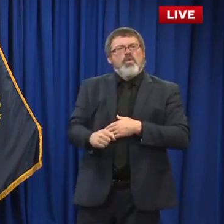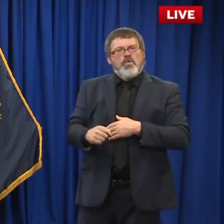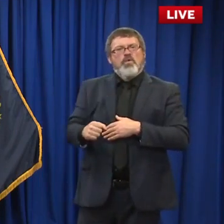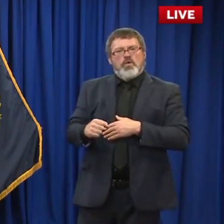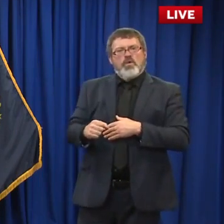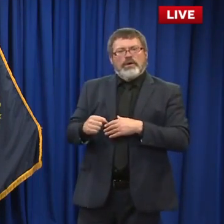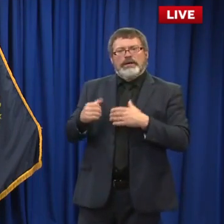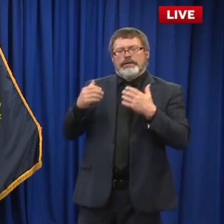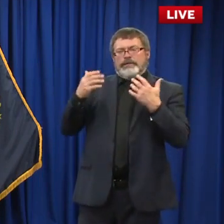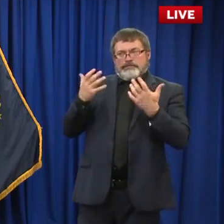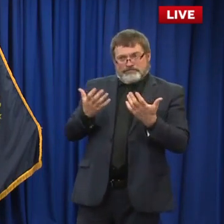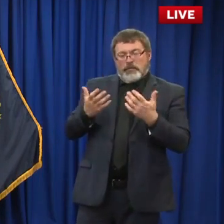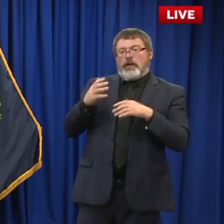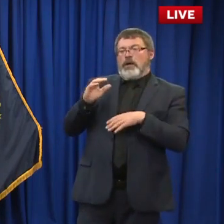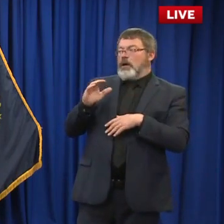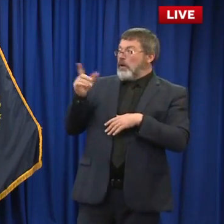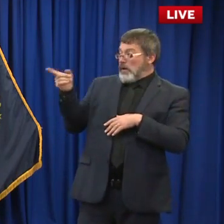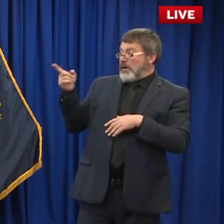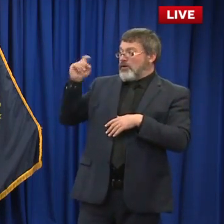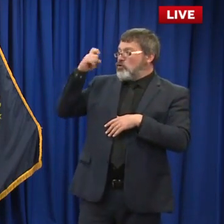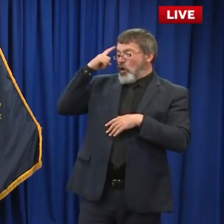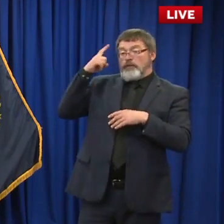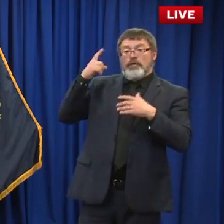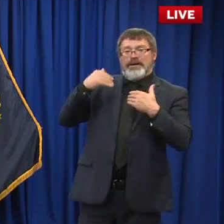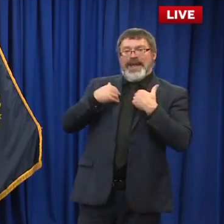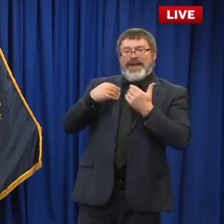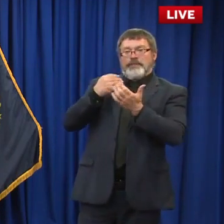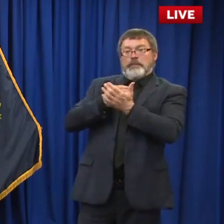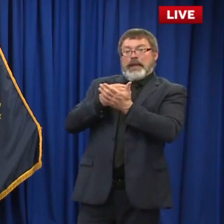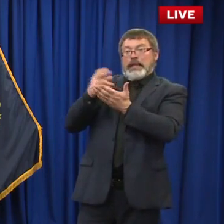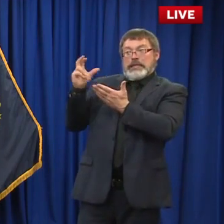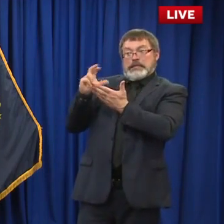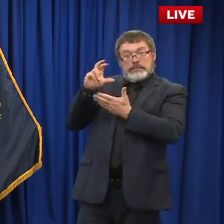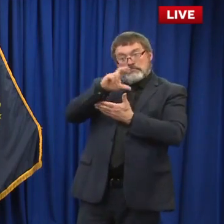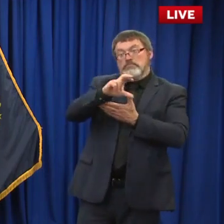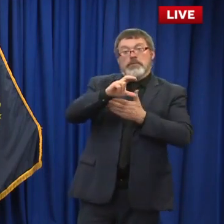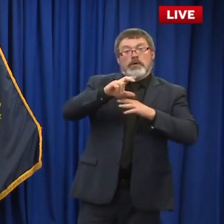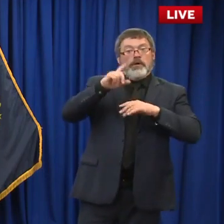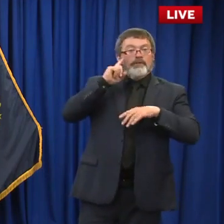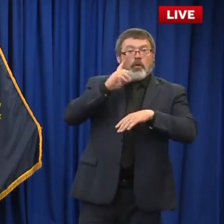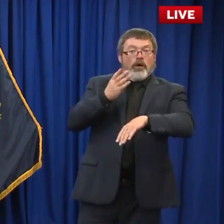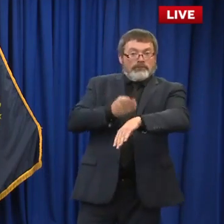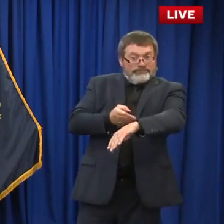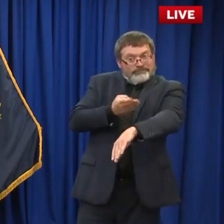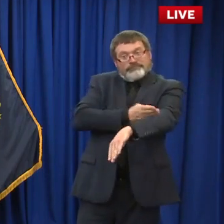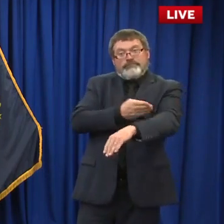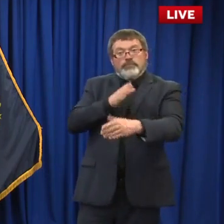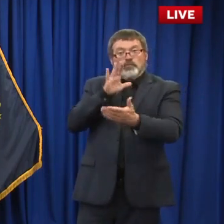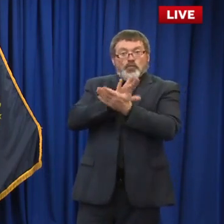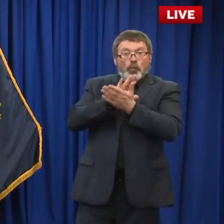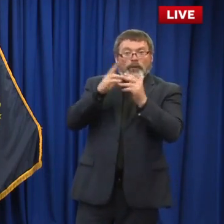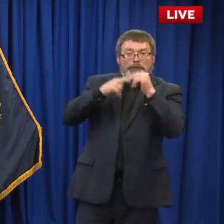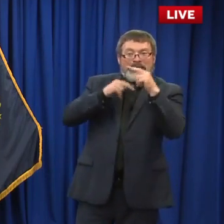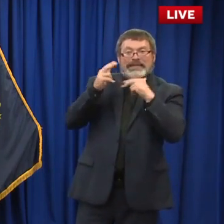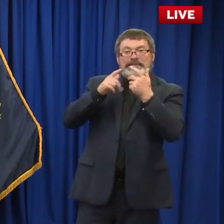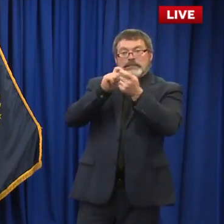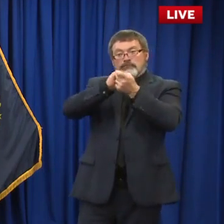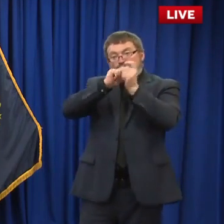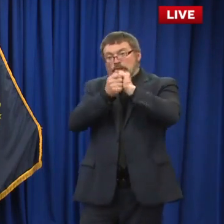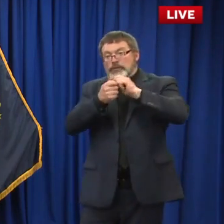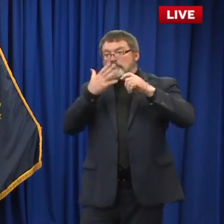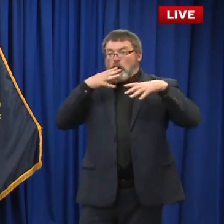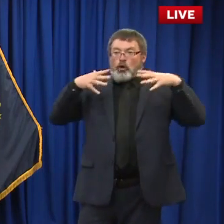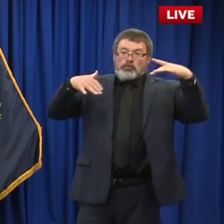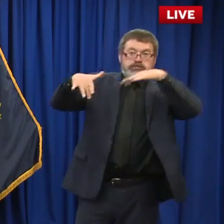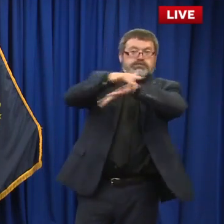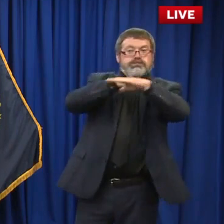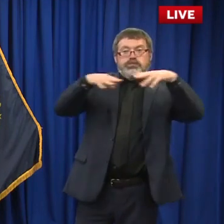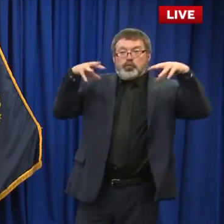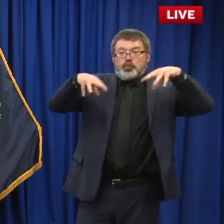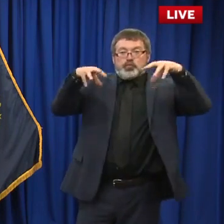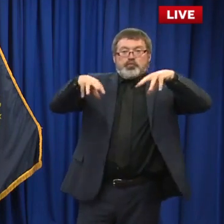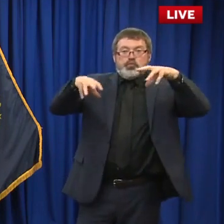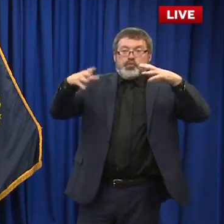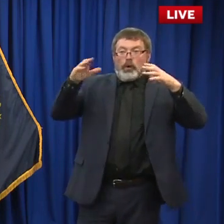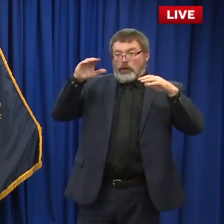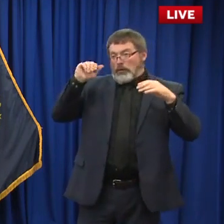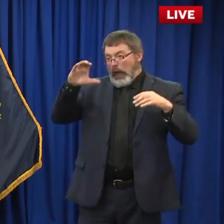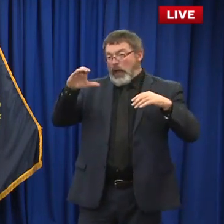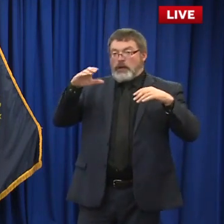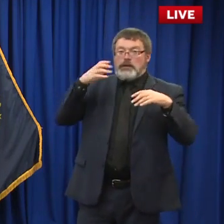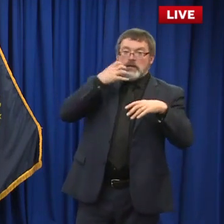TO WHAT EXTENT HAS THERE BEEN ANY DISCUSSION OF PERHAPS USING ANY LEFTOVER C.A.R.E.S. ACT FUNDS TO TRY AND LEVERAGE SOME SCHOOL BUILDING AID TO HELP SOME OF THE OLDER FACILITIES, MAYBE